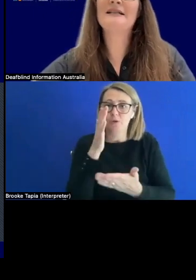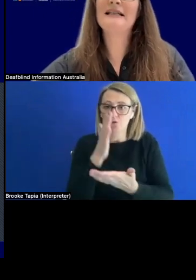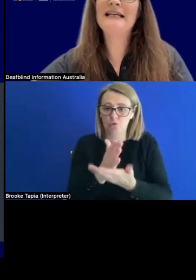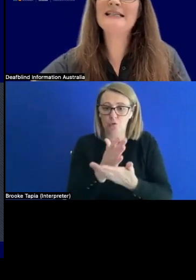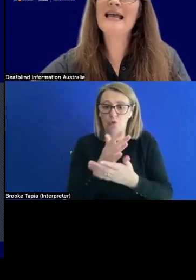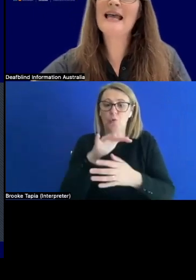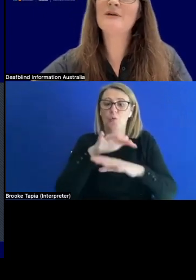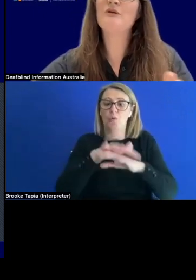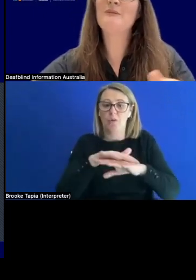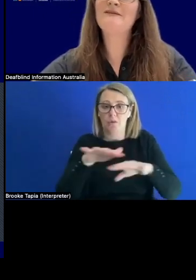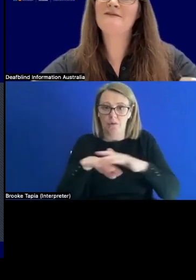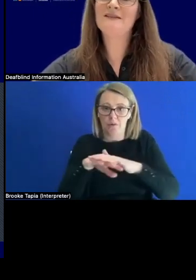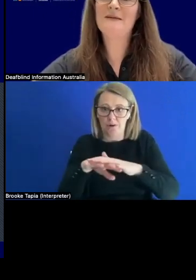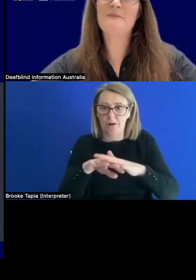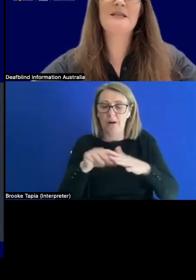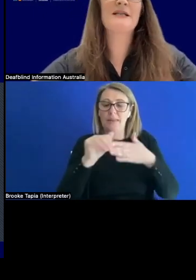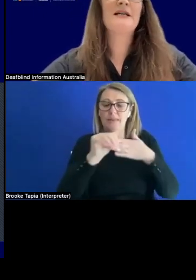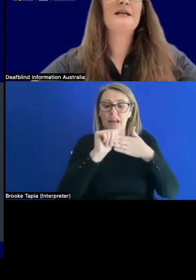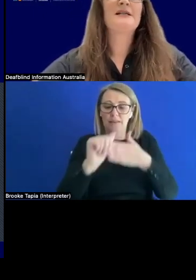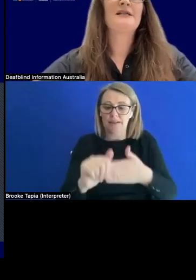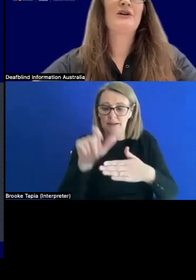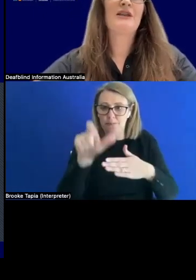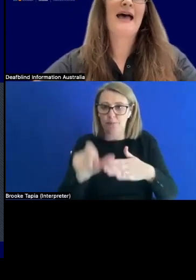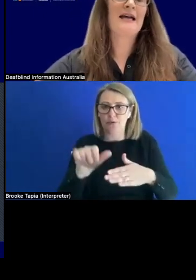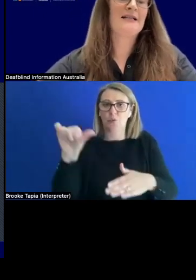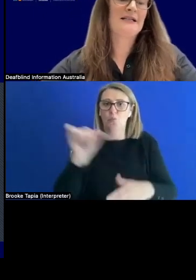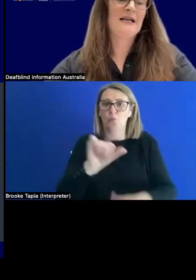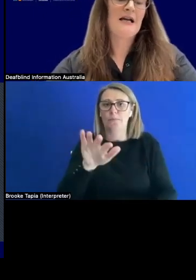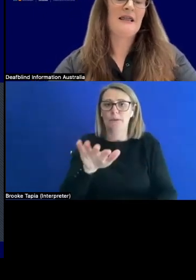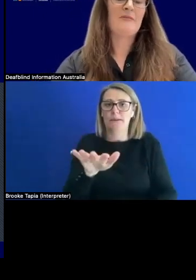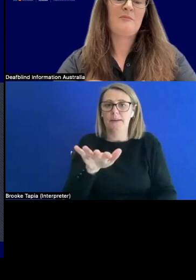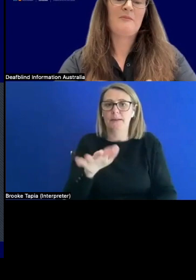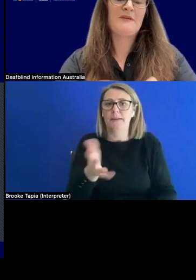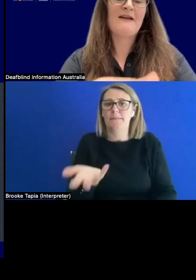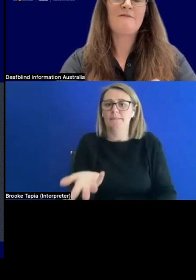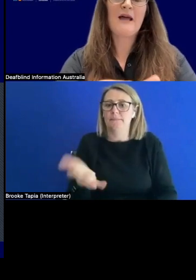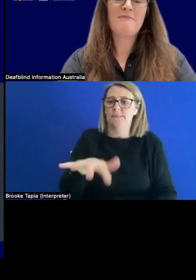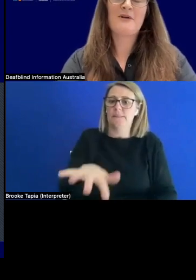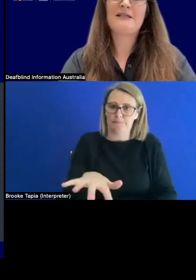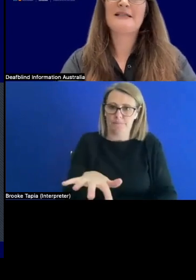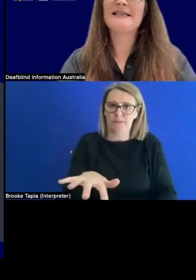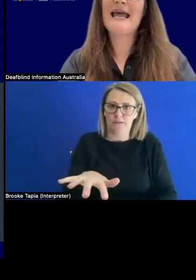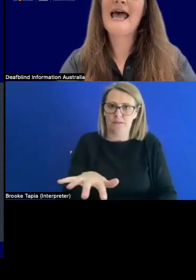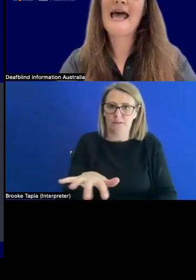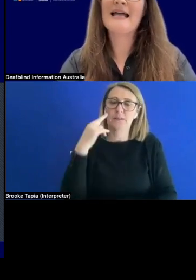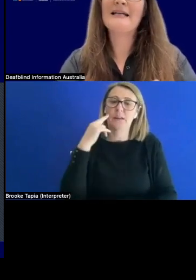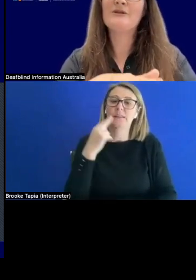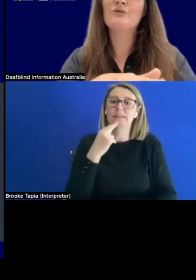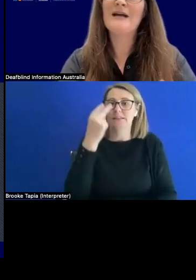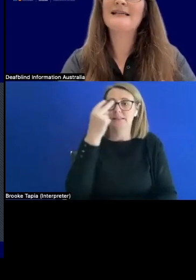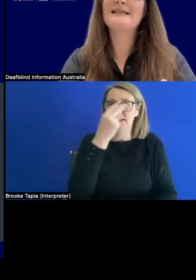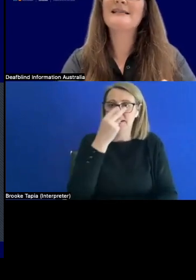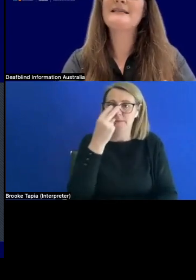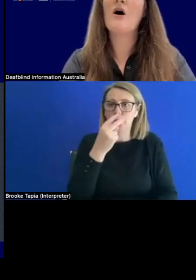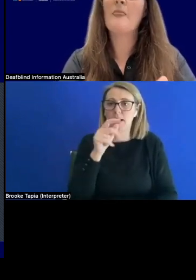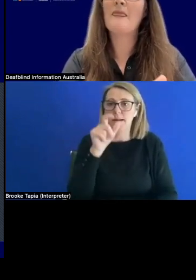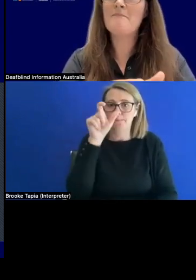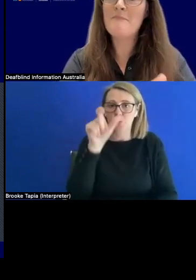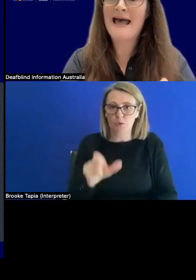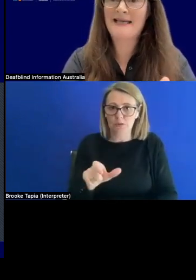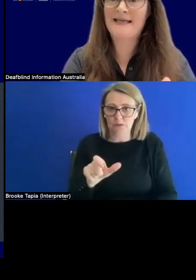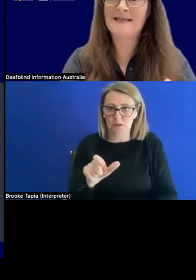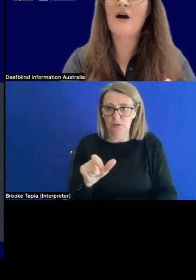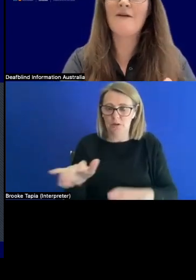the leader’s hand would be flipped so that the deafblind person’s hand rests on the back of